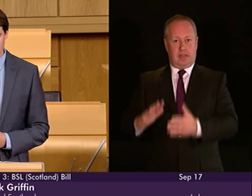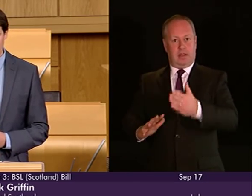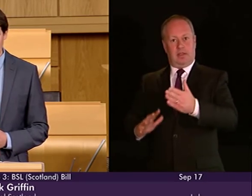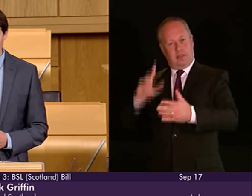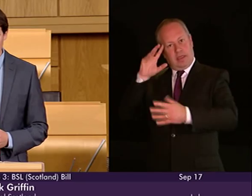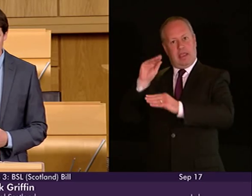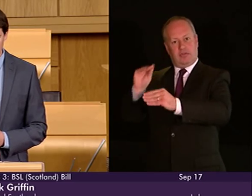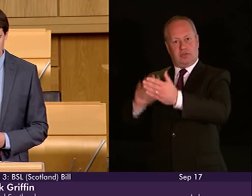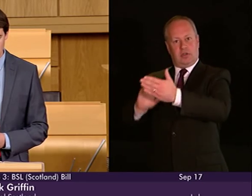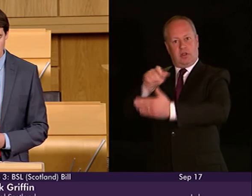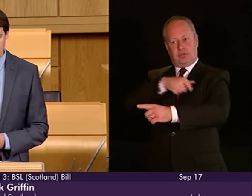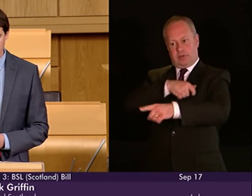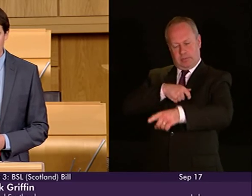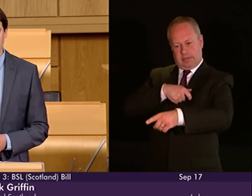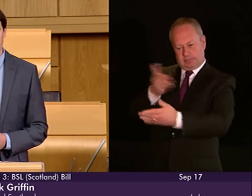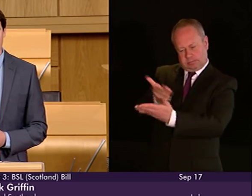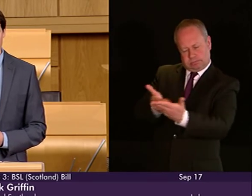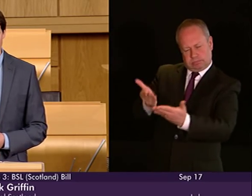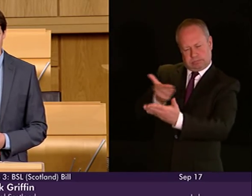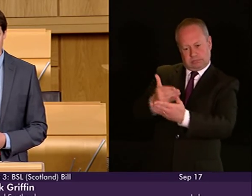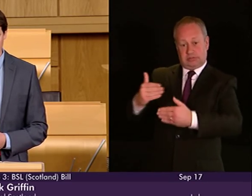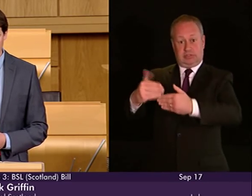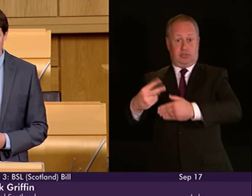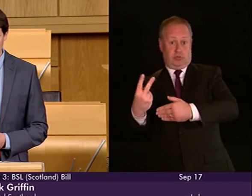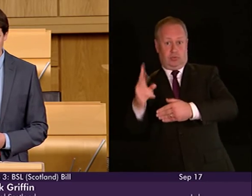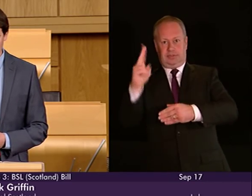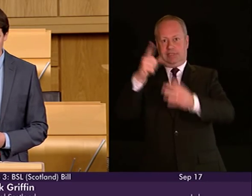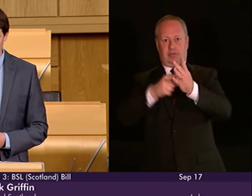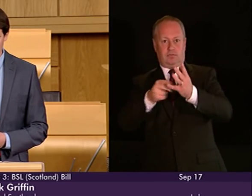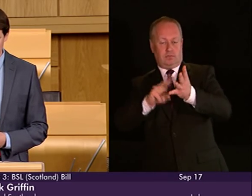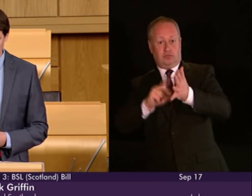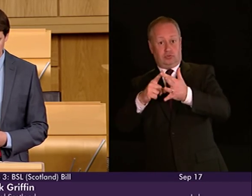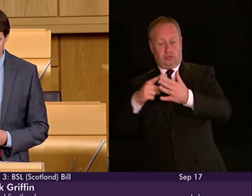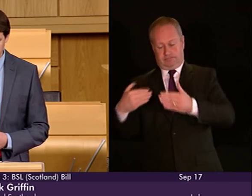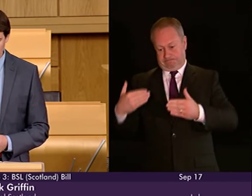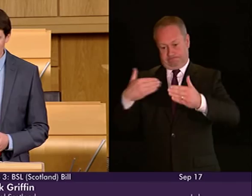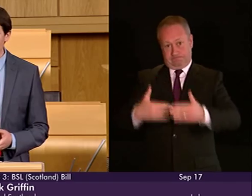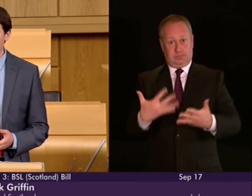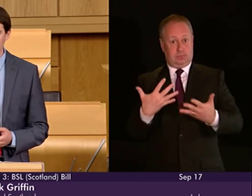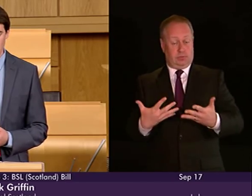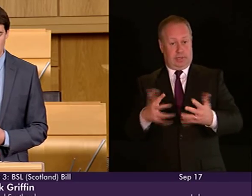at stage 2 on 2 June and today the Parliament debates whether to pass it. I very much